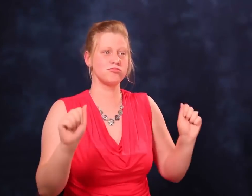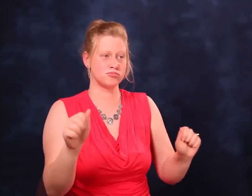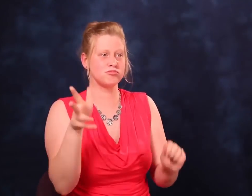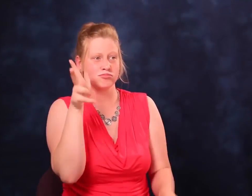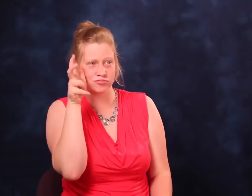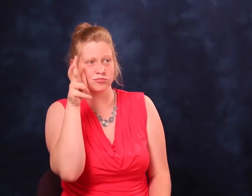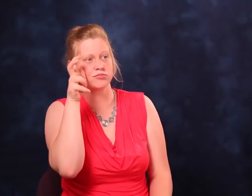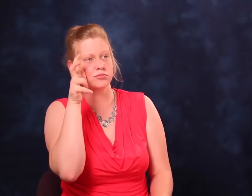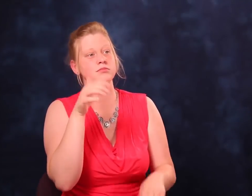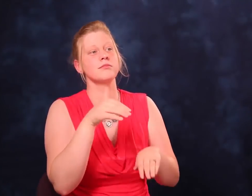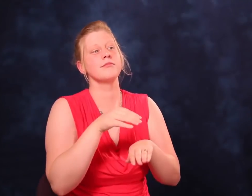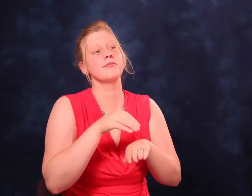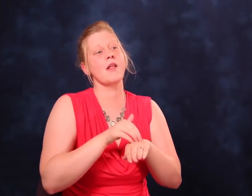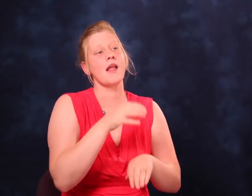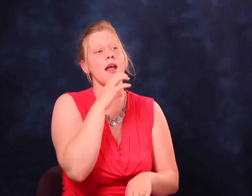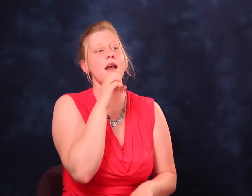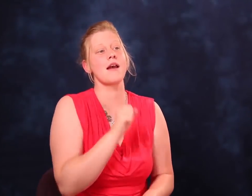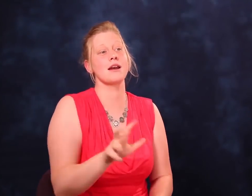I was born able to hear.